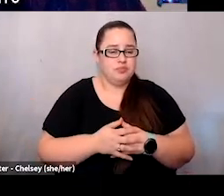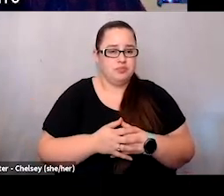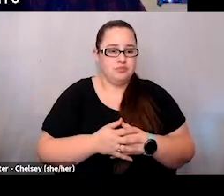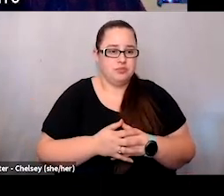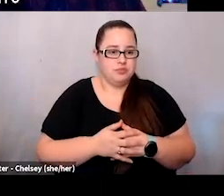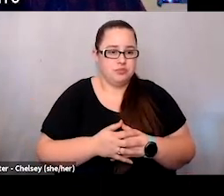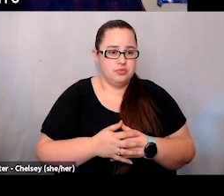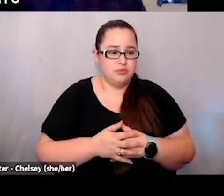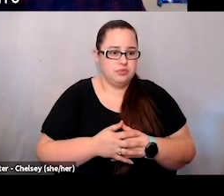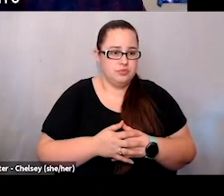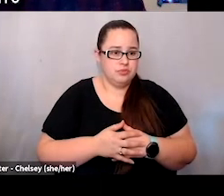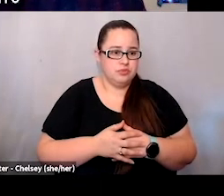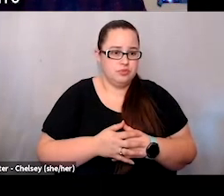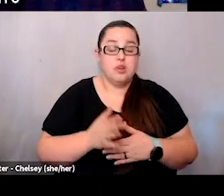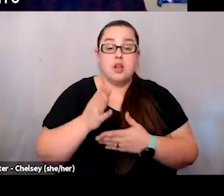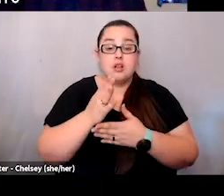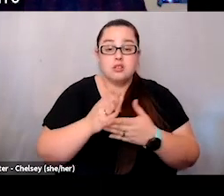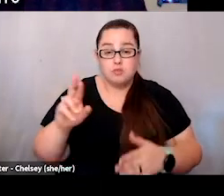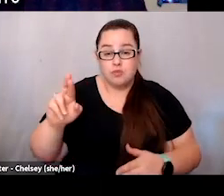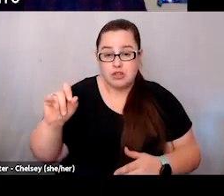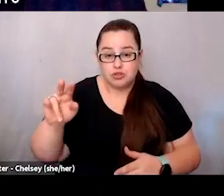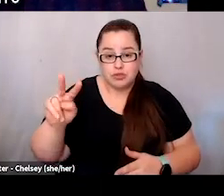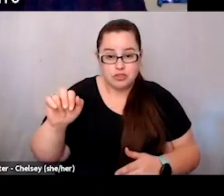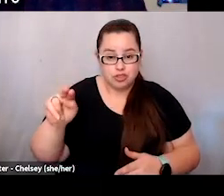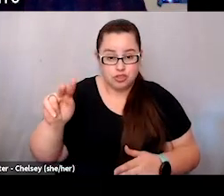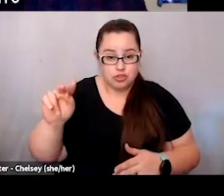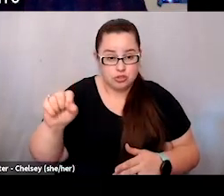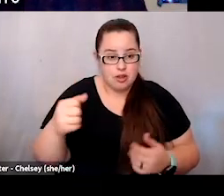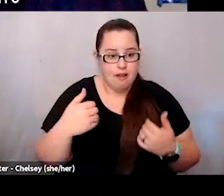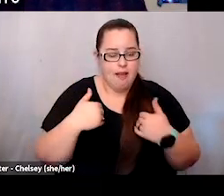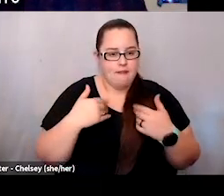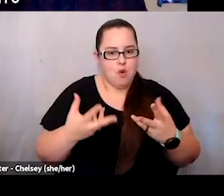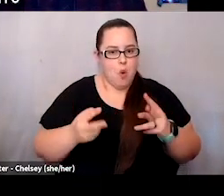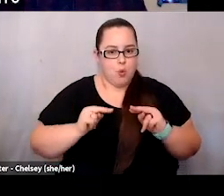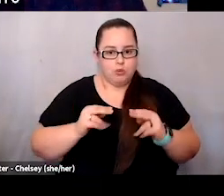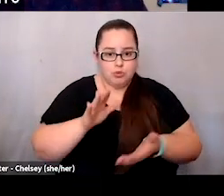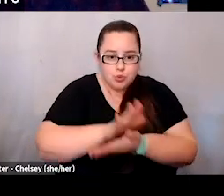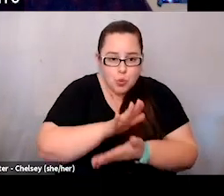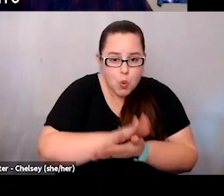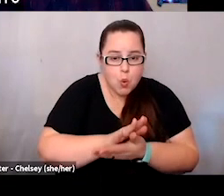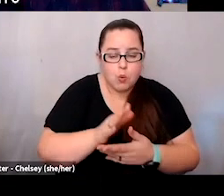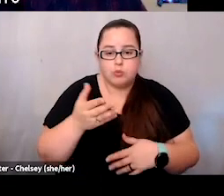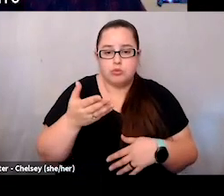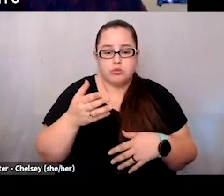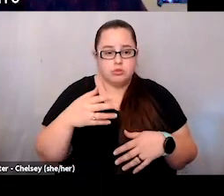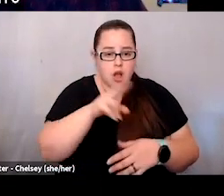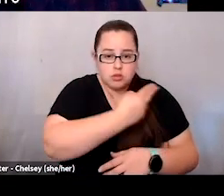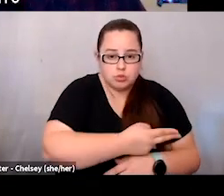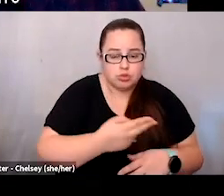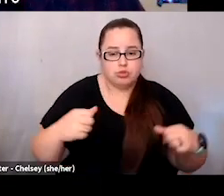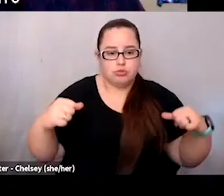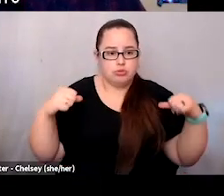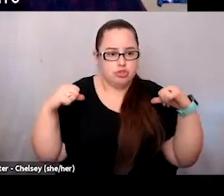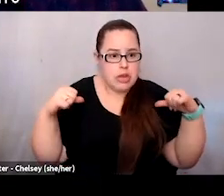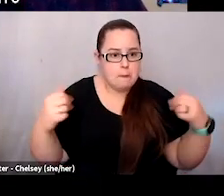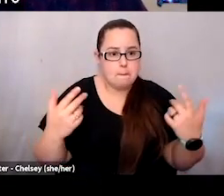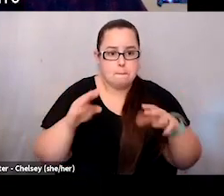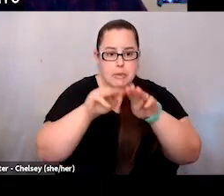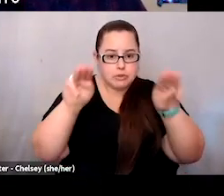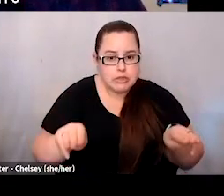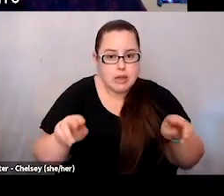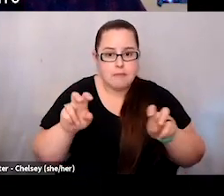or languages, and so forth. On some reservations, they have their own schools,